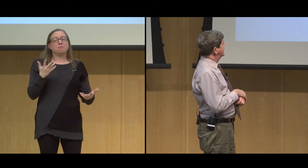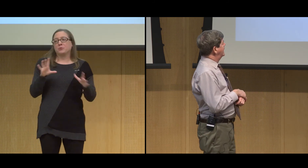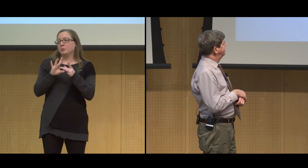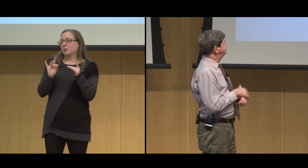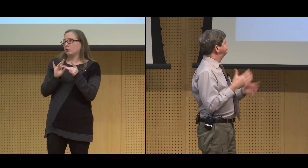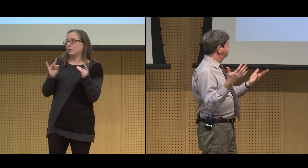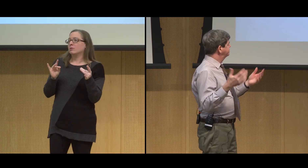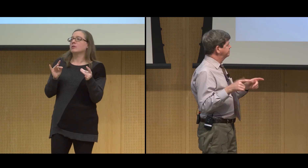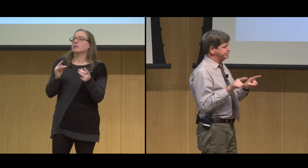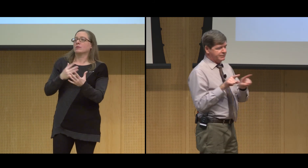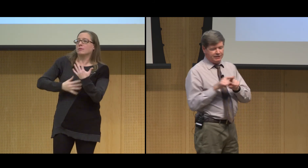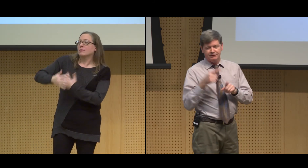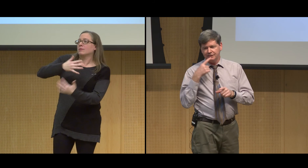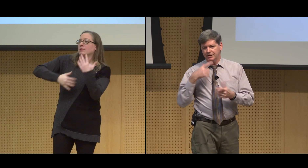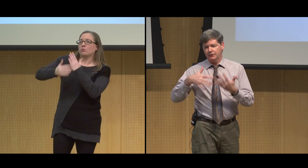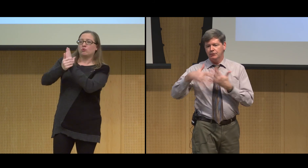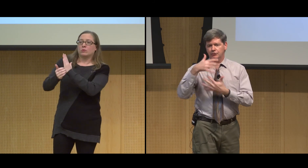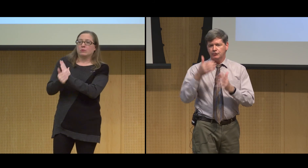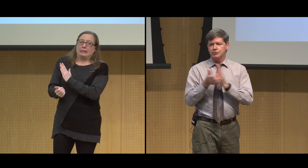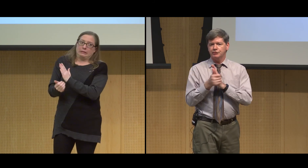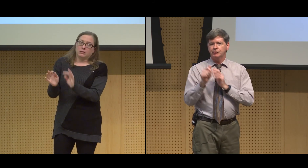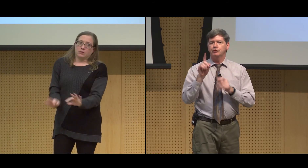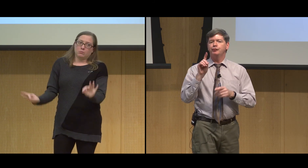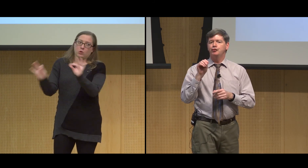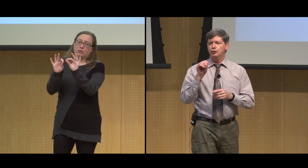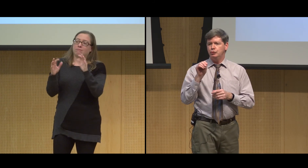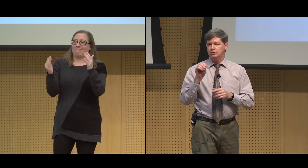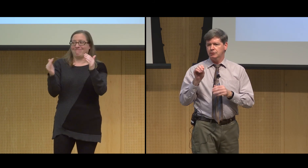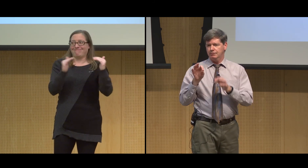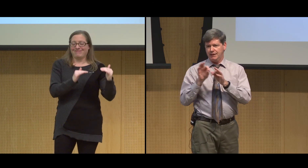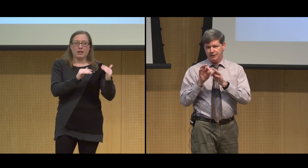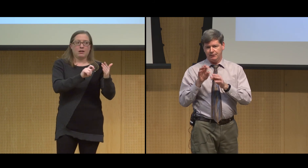Um, as I said, social skills do matter